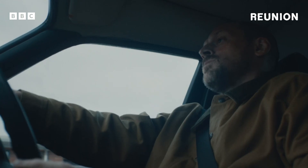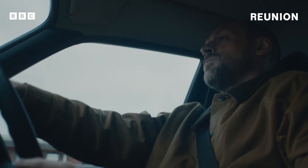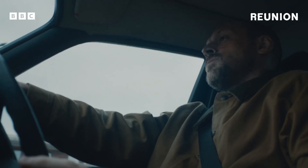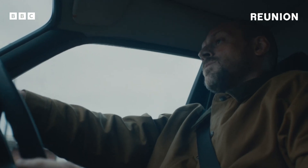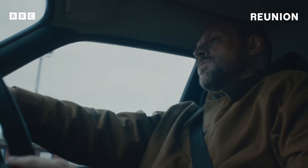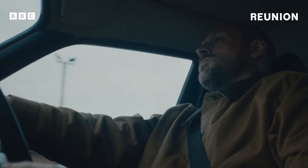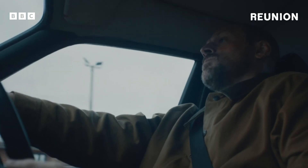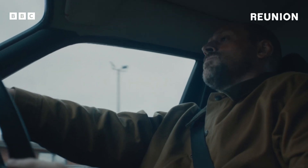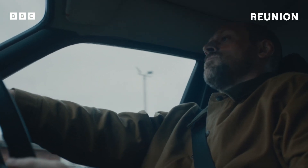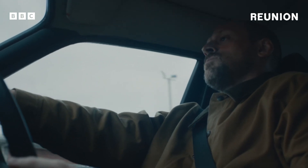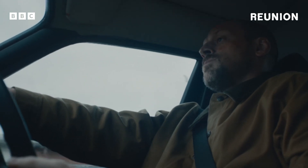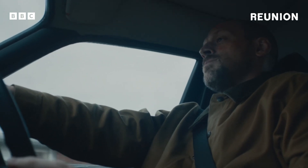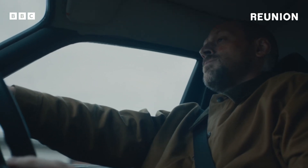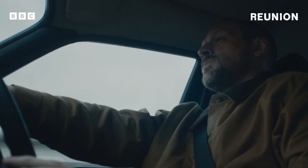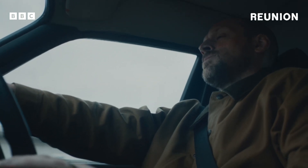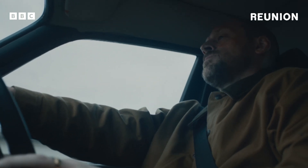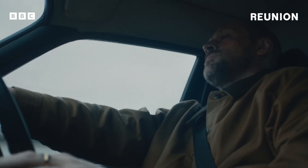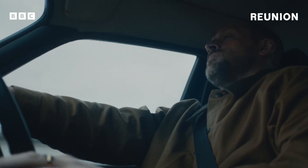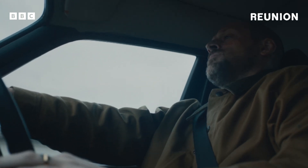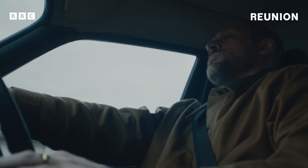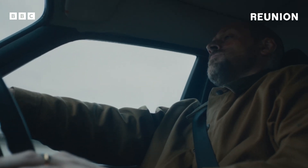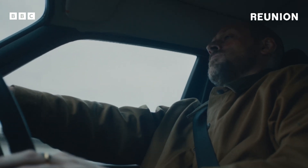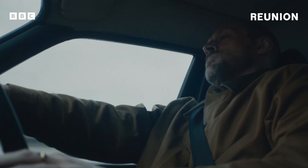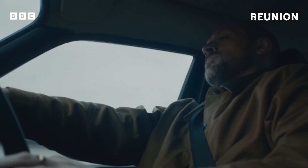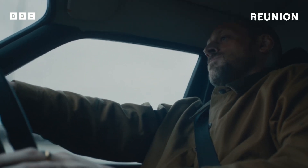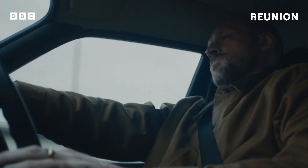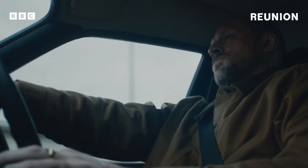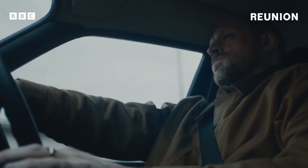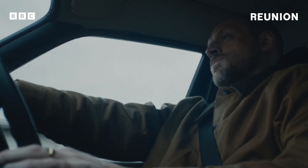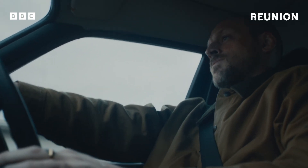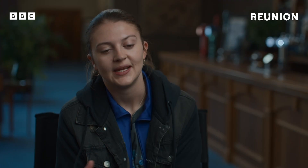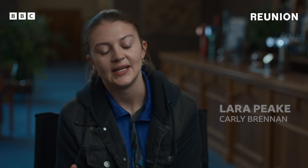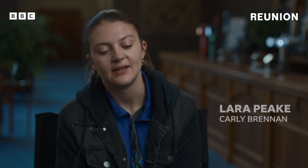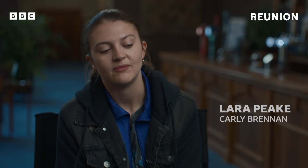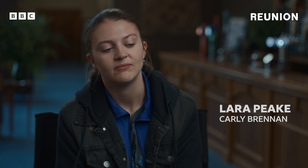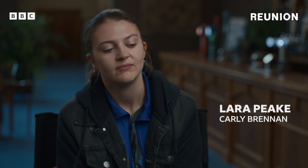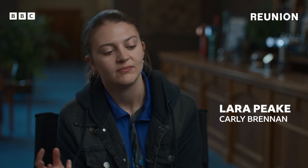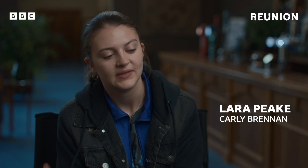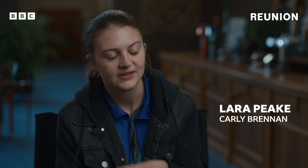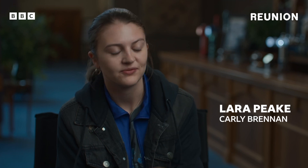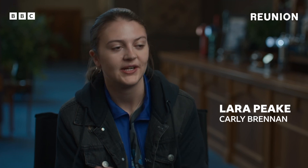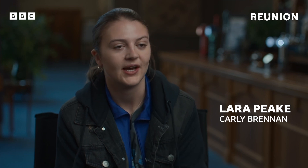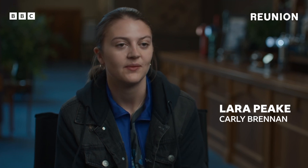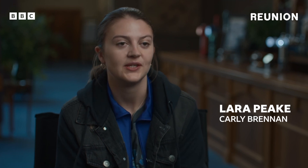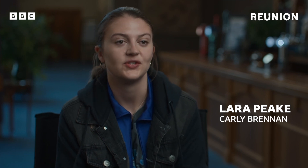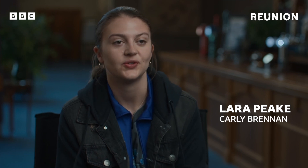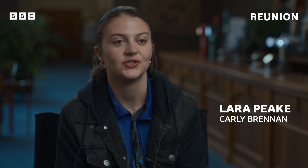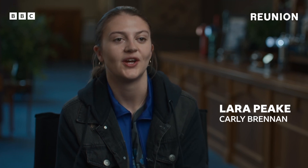My character, Brennan, is on a wildly different journey than that portrayed of normal deaf lives. He is reunited with his daughter,